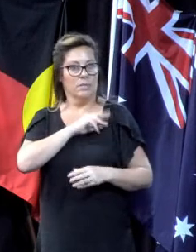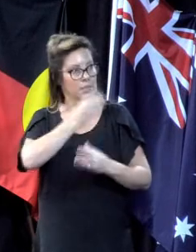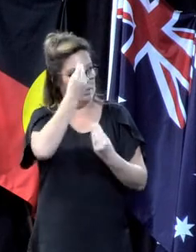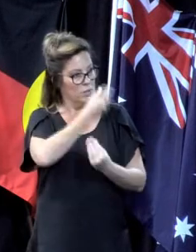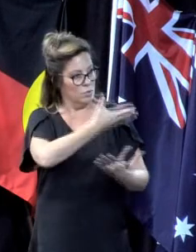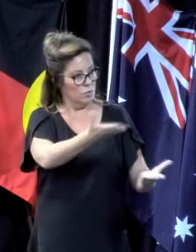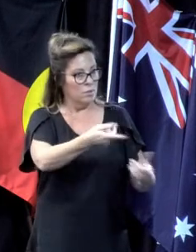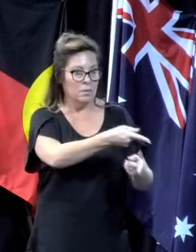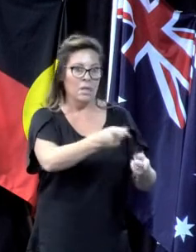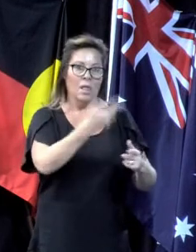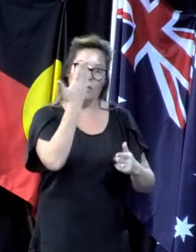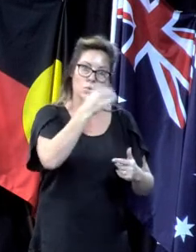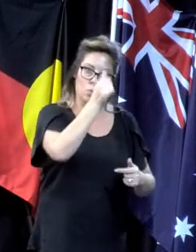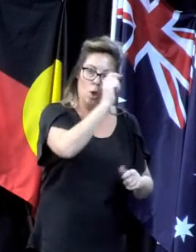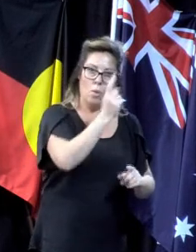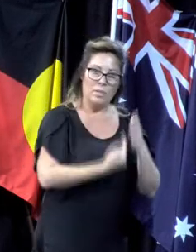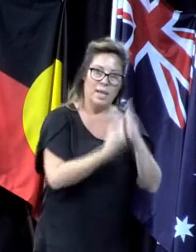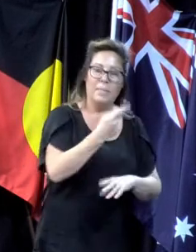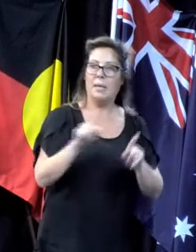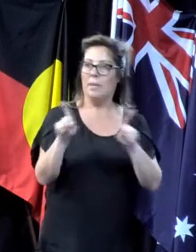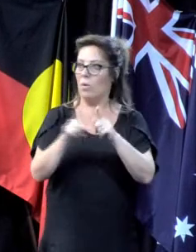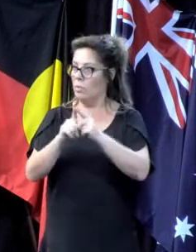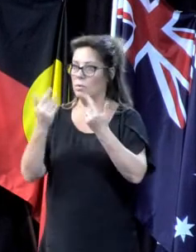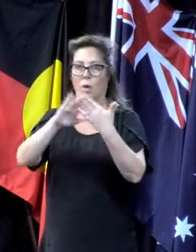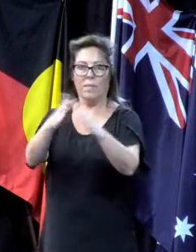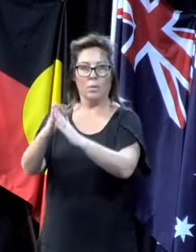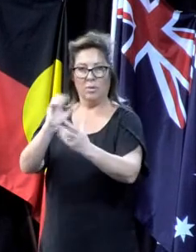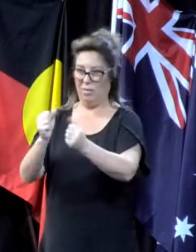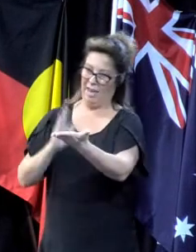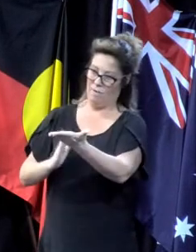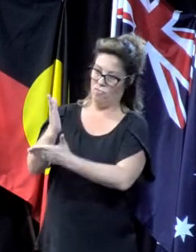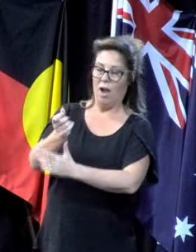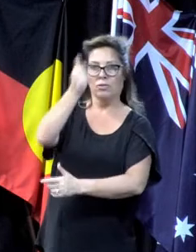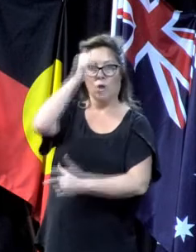So the community has a right to know what’s going on in the school. So that’s part of my